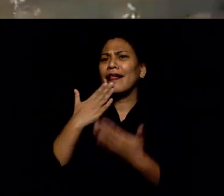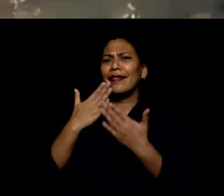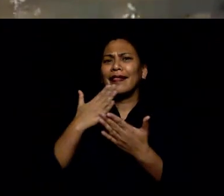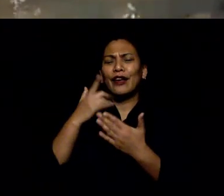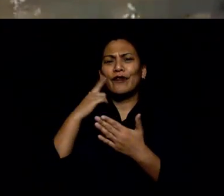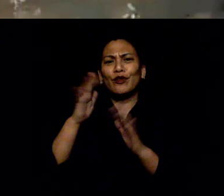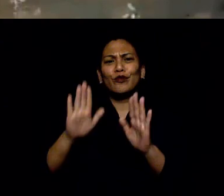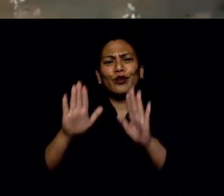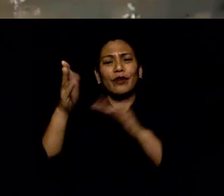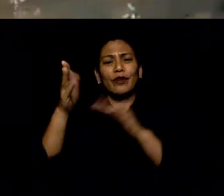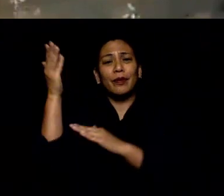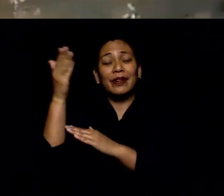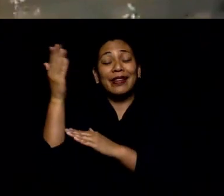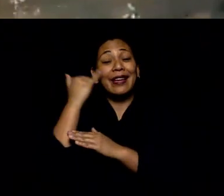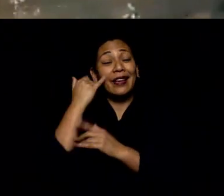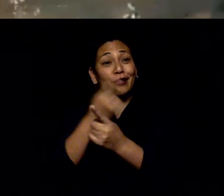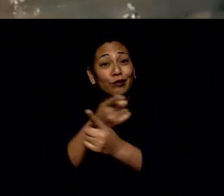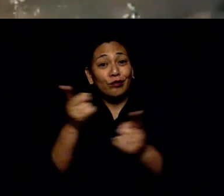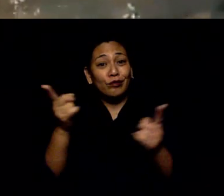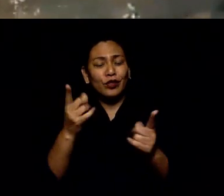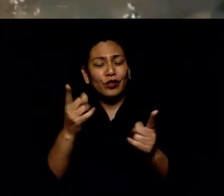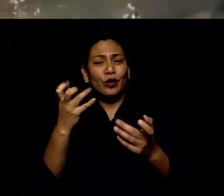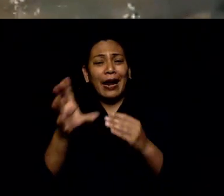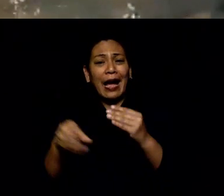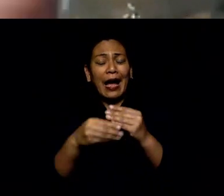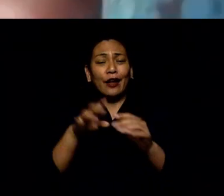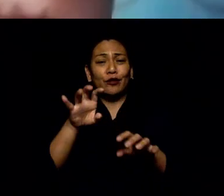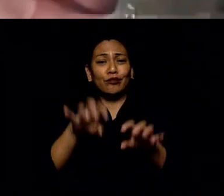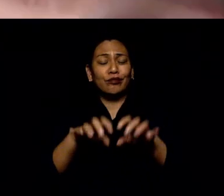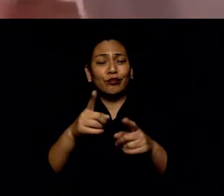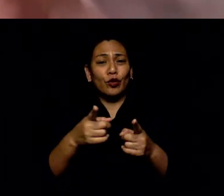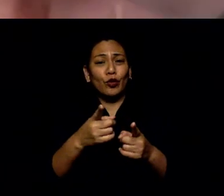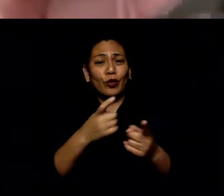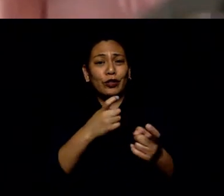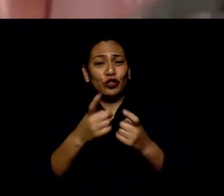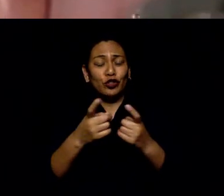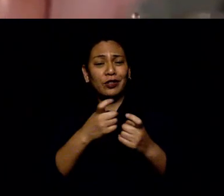If anybody wants to put questions in the chat, we, um, we will